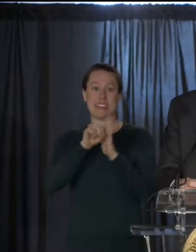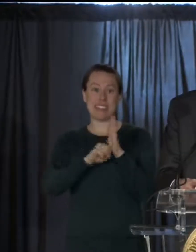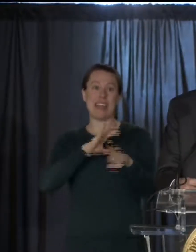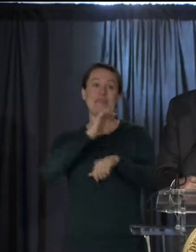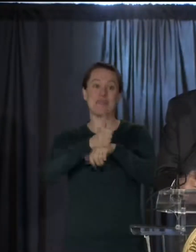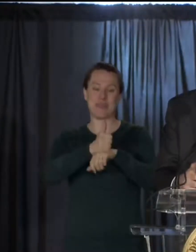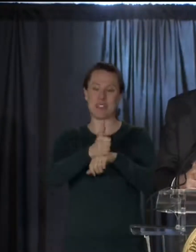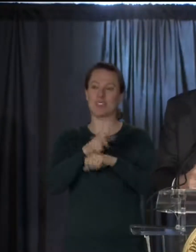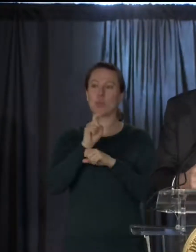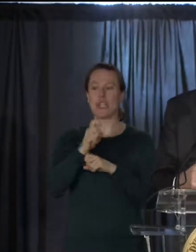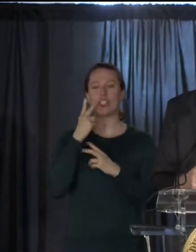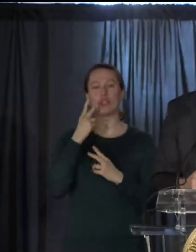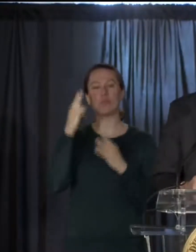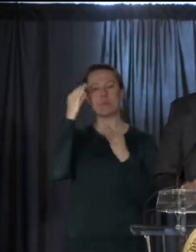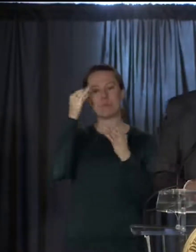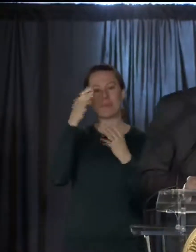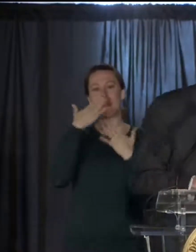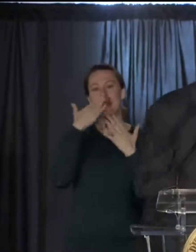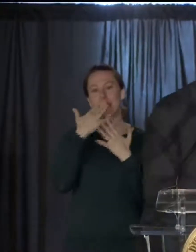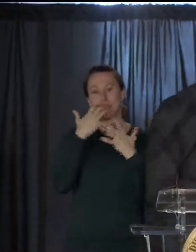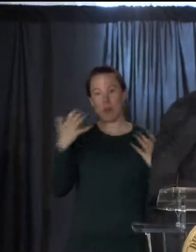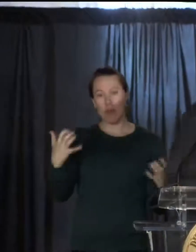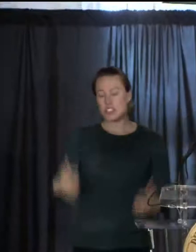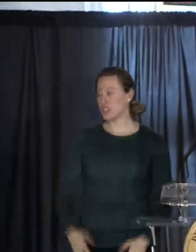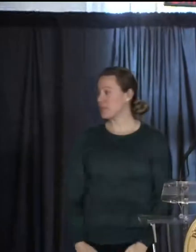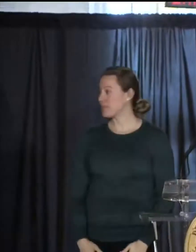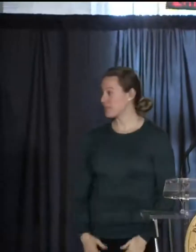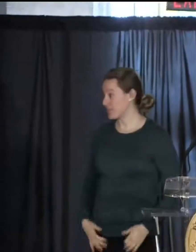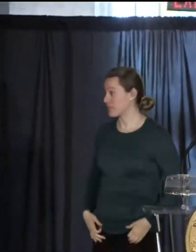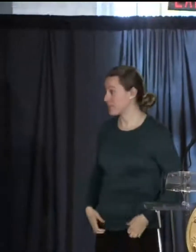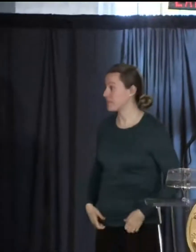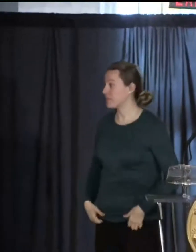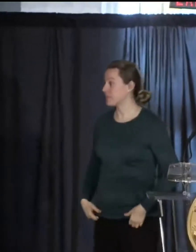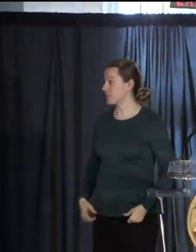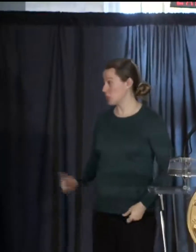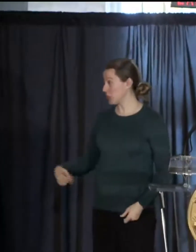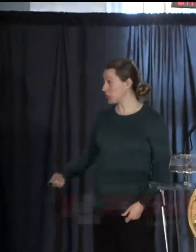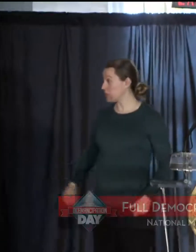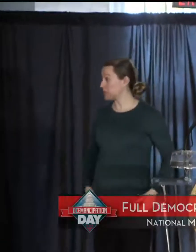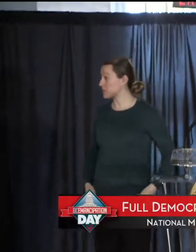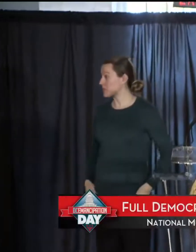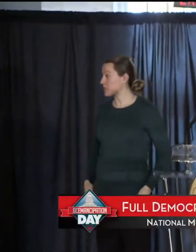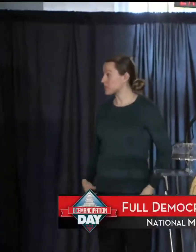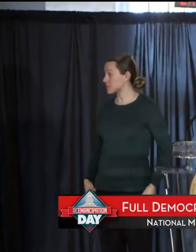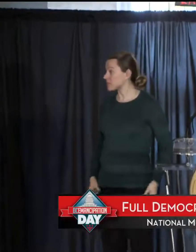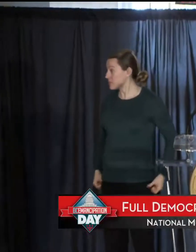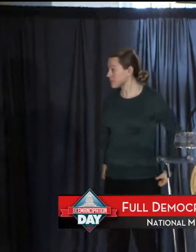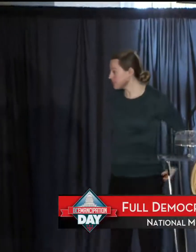REFLECTING ON. THANK YOU ALL VERY MUCH.